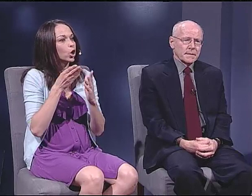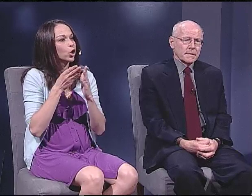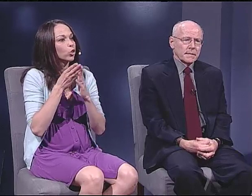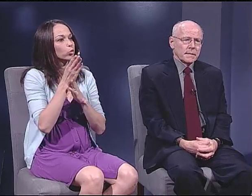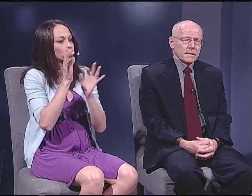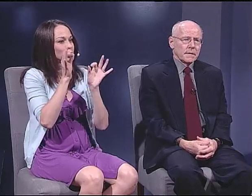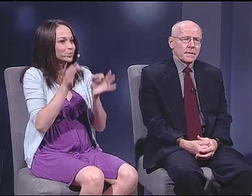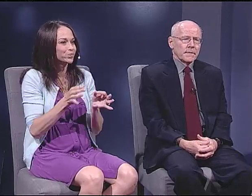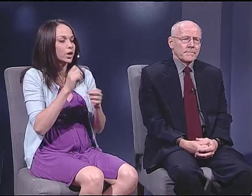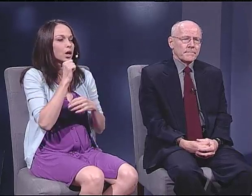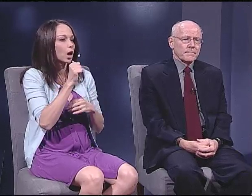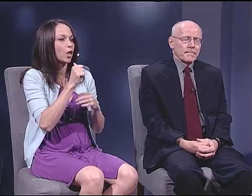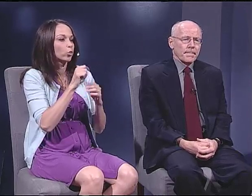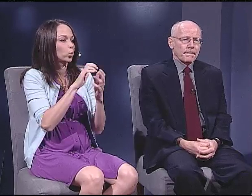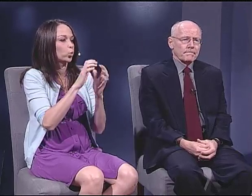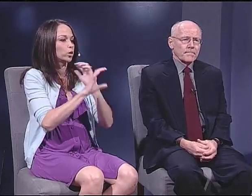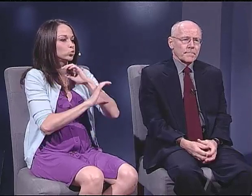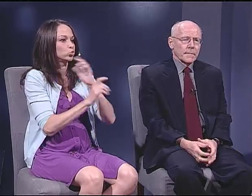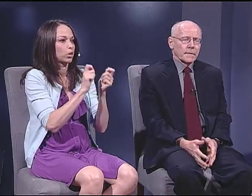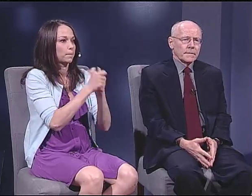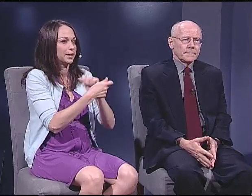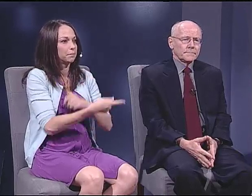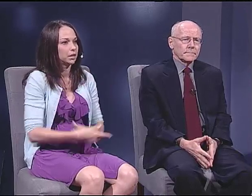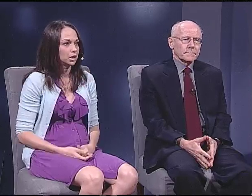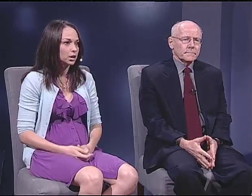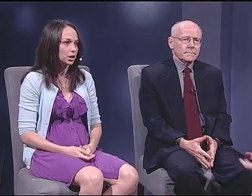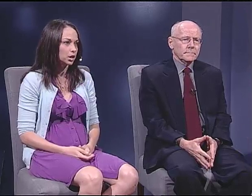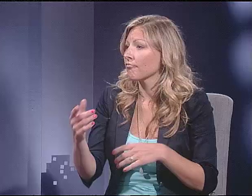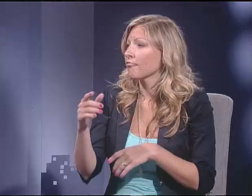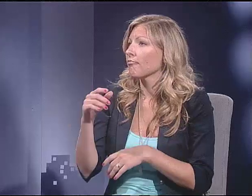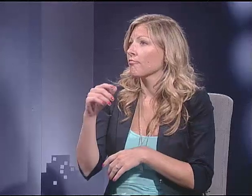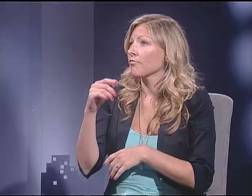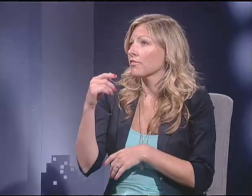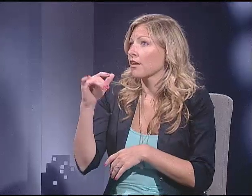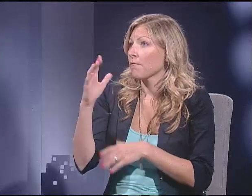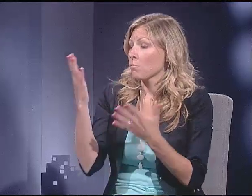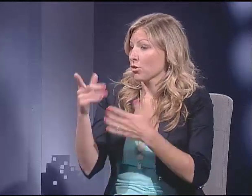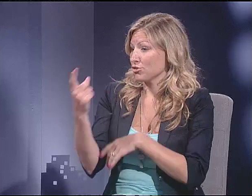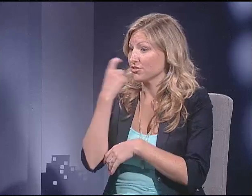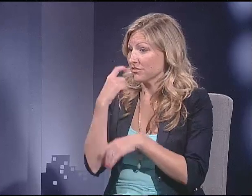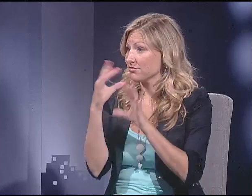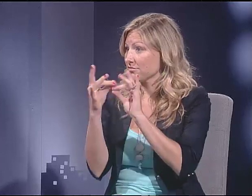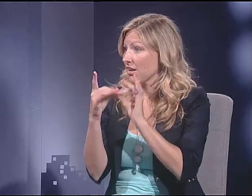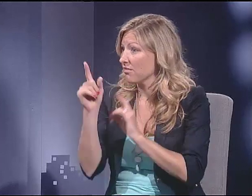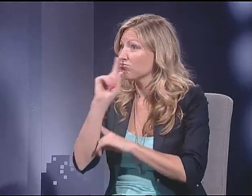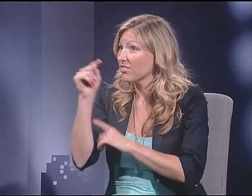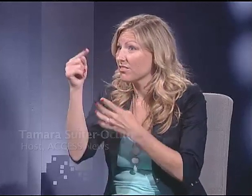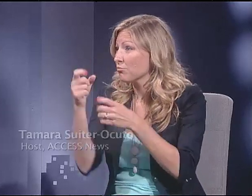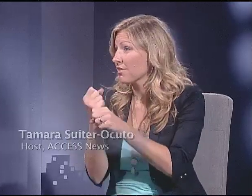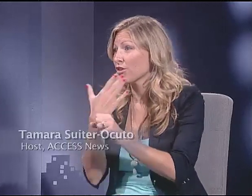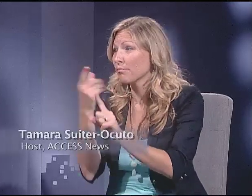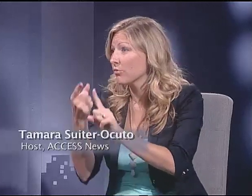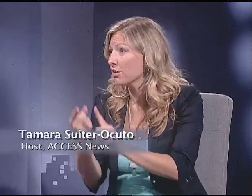[ Pause ]